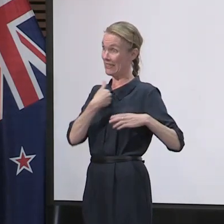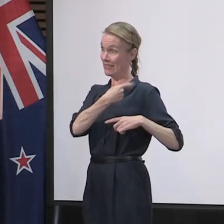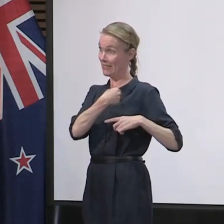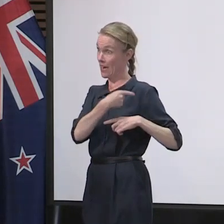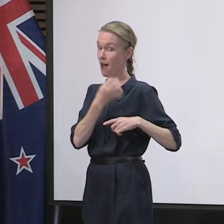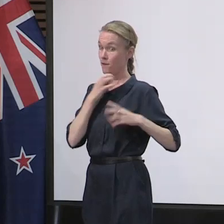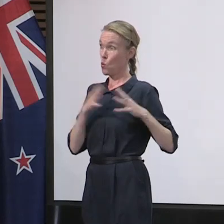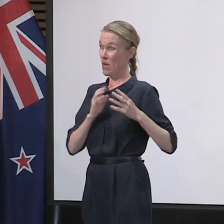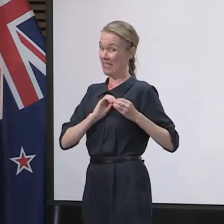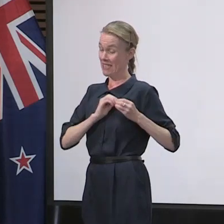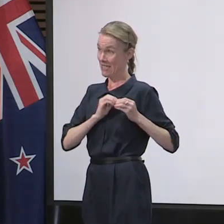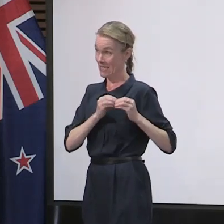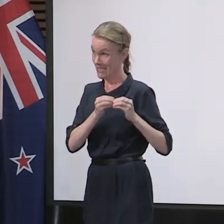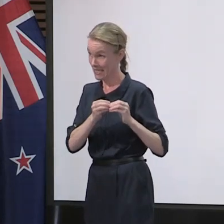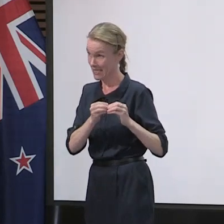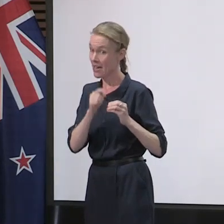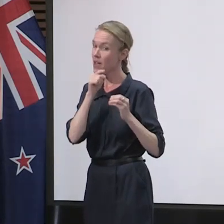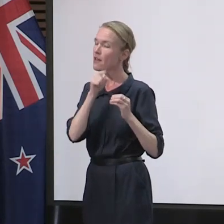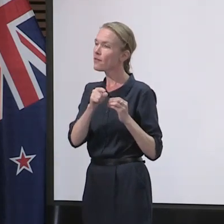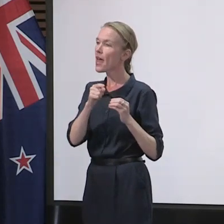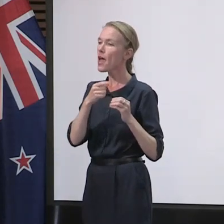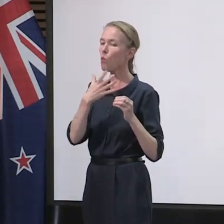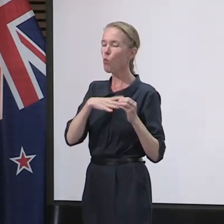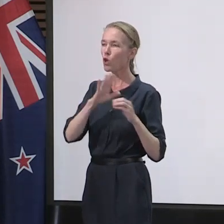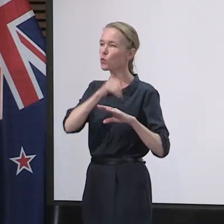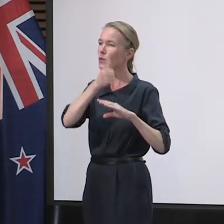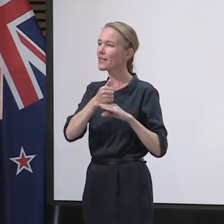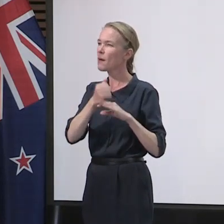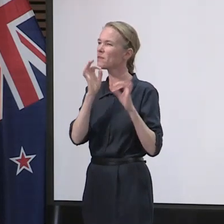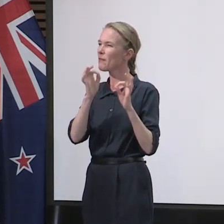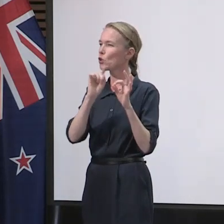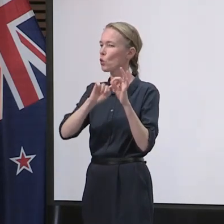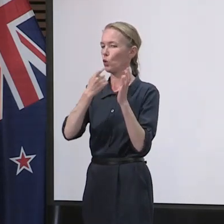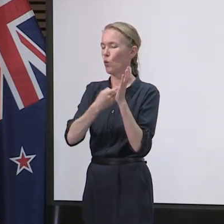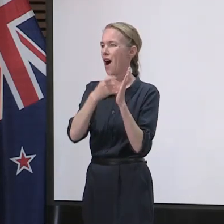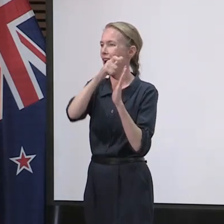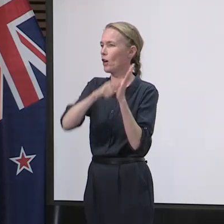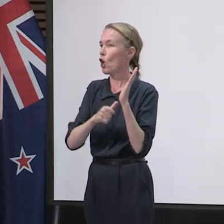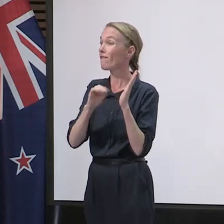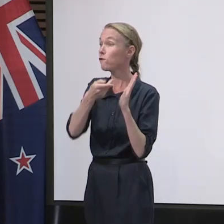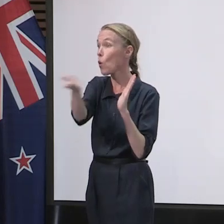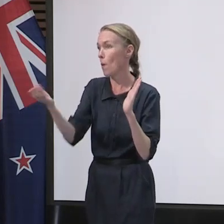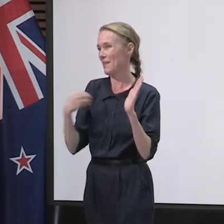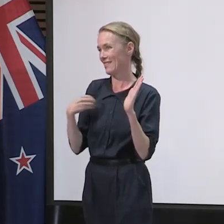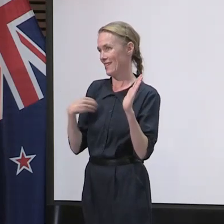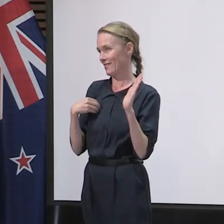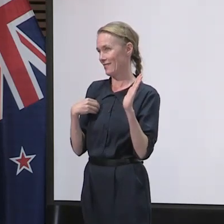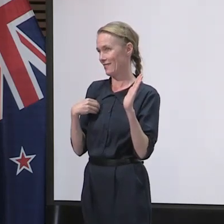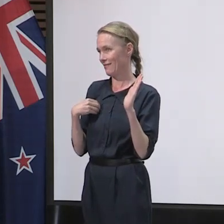working with us over the last few weeks to get that New Zealand business number